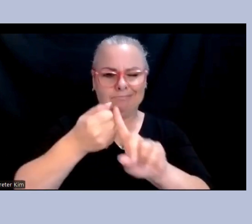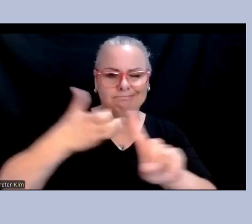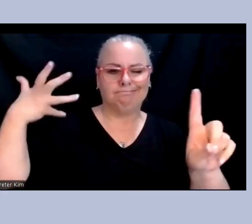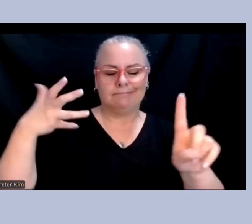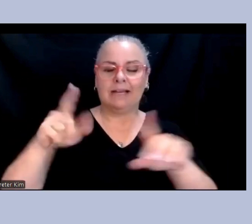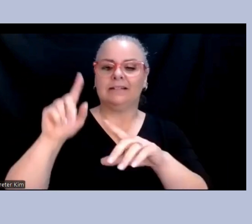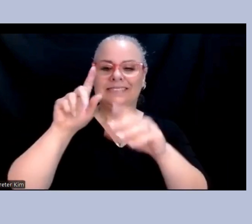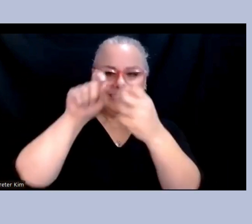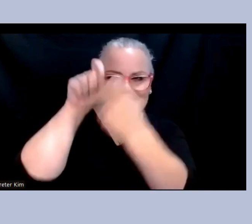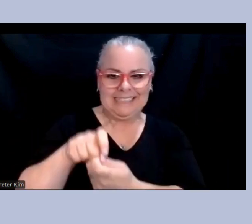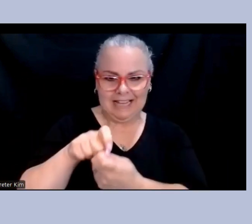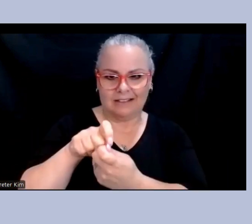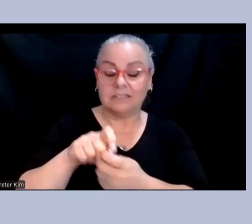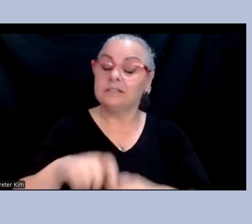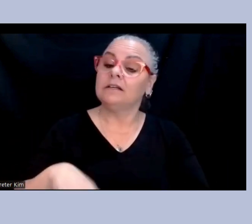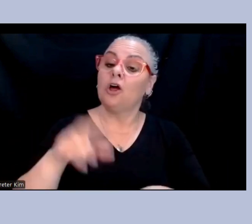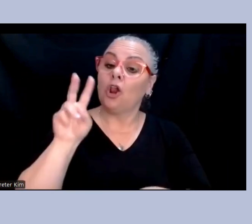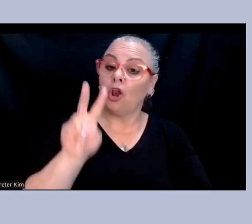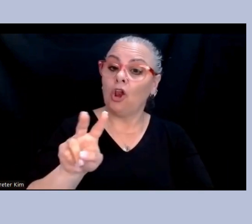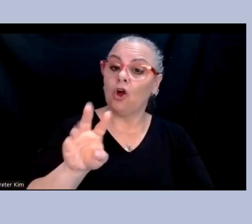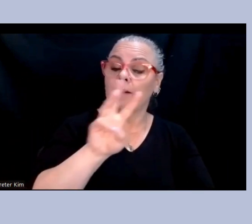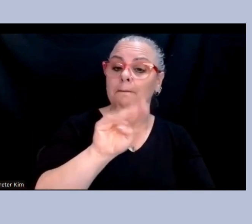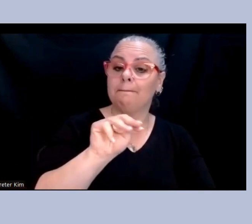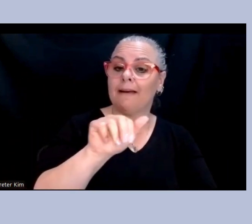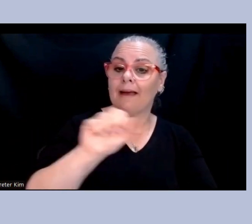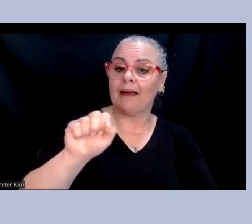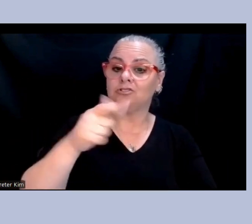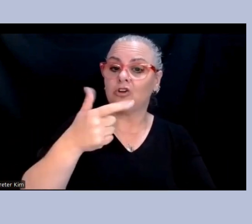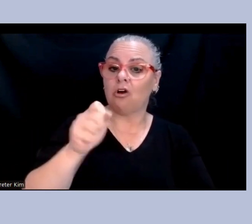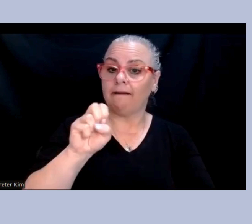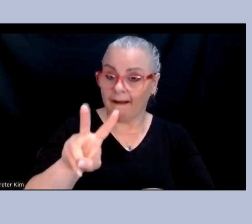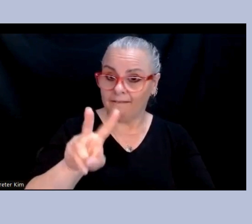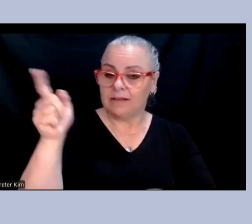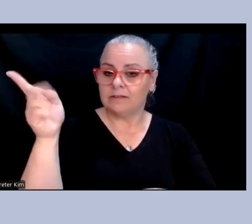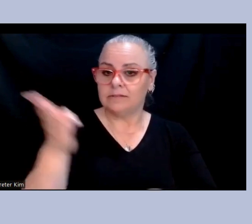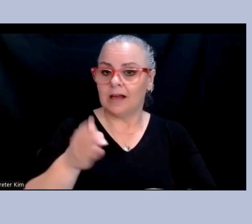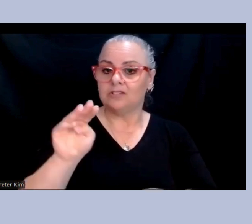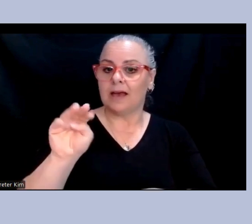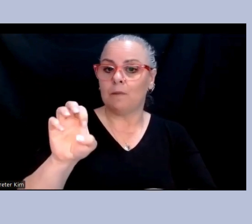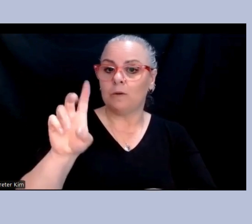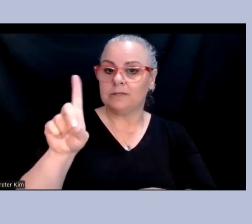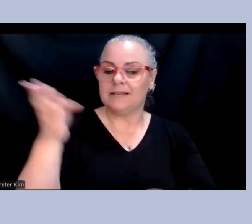Please visit mass.gov/MOD/DisabilityRights